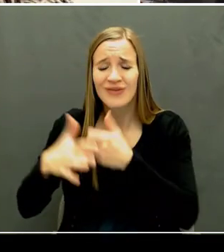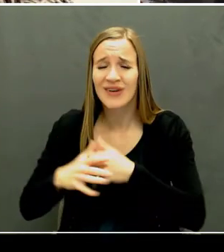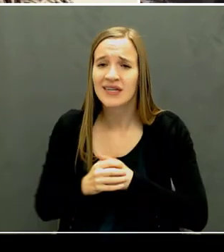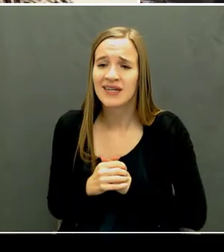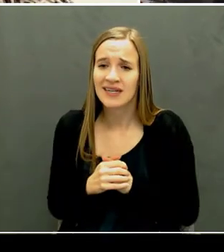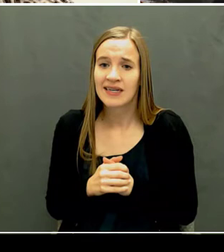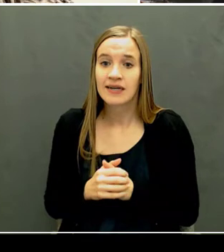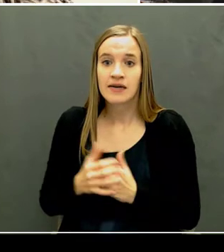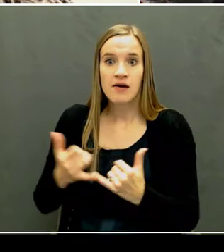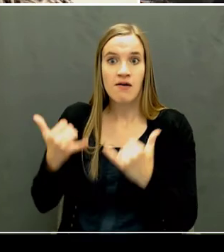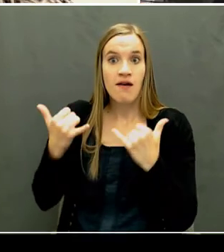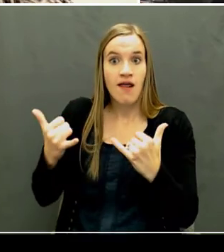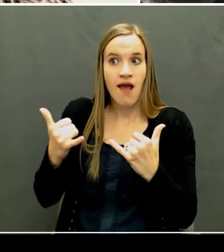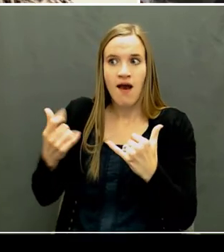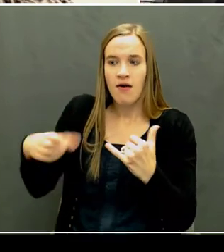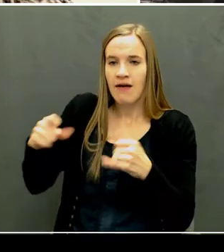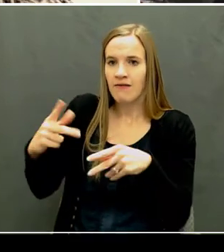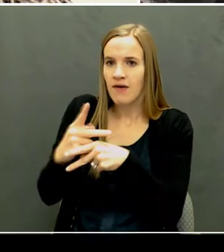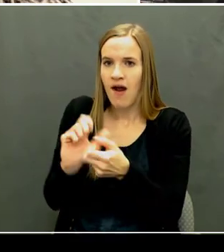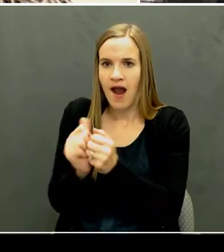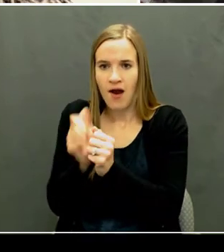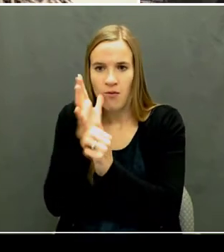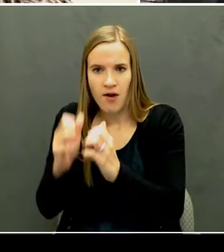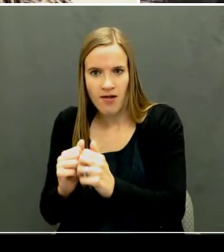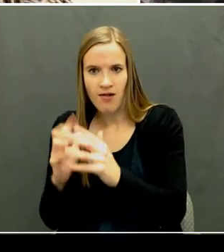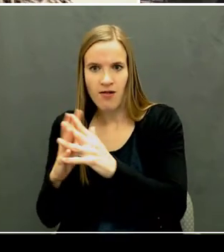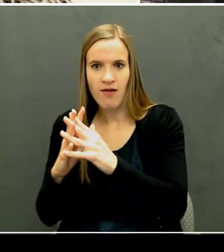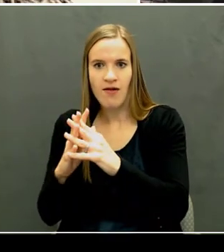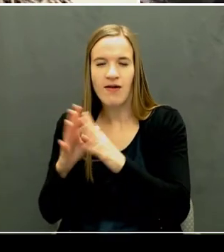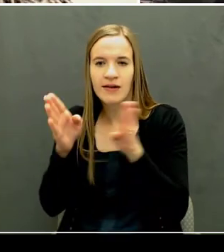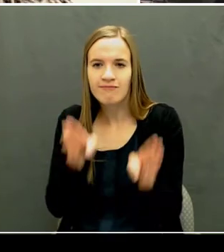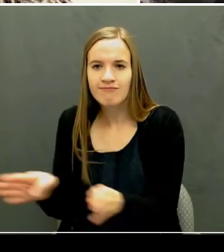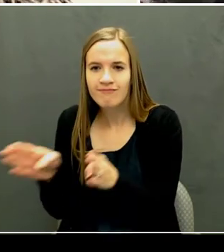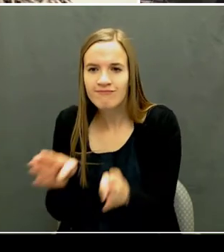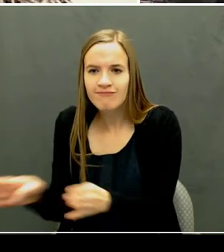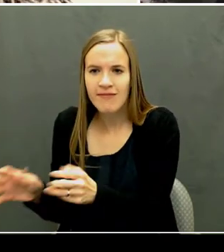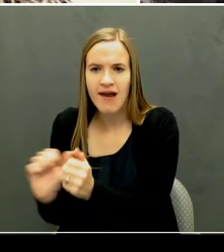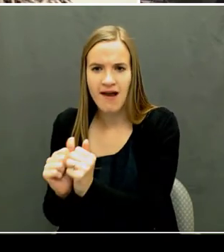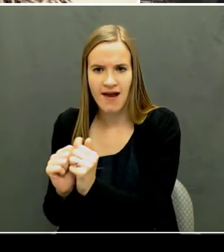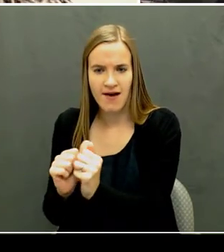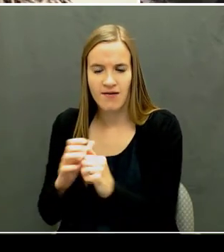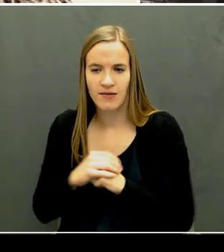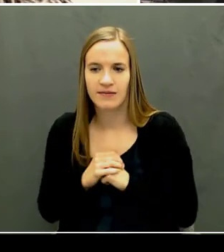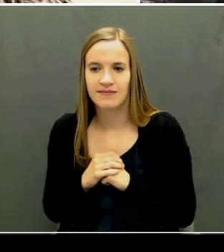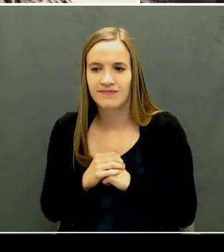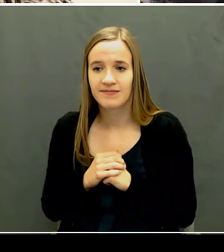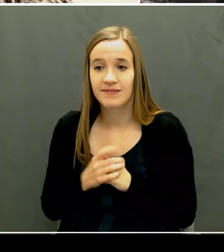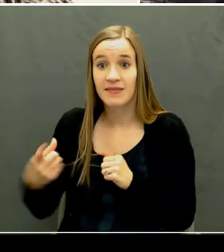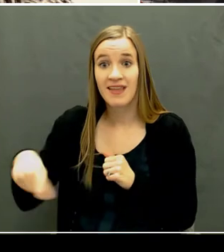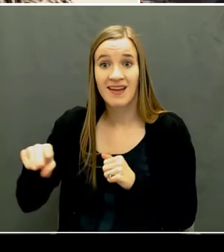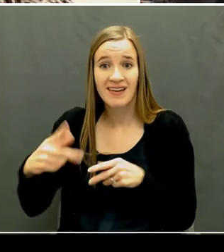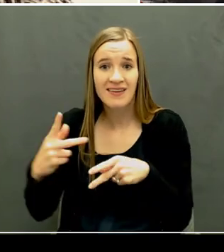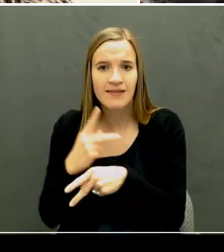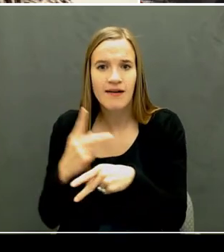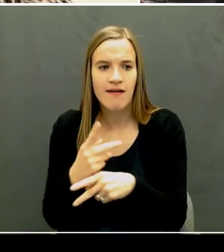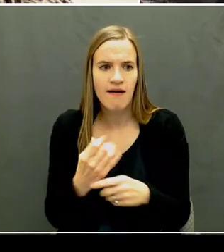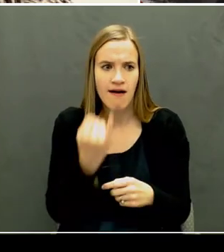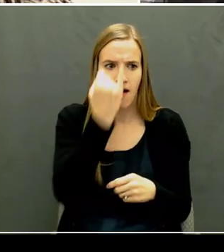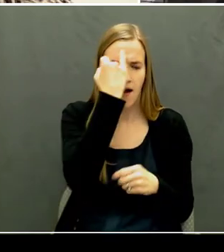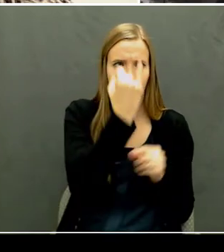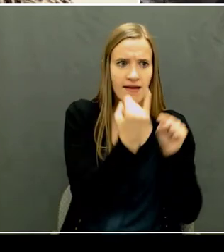know, how do you take a hash tag and turn it into you know, full fledged campaign.